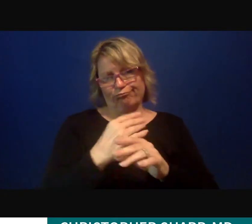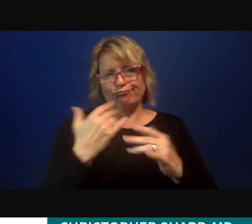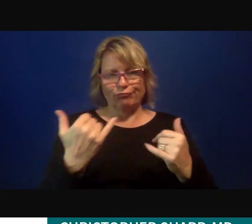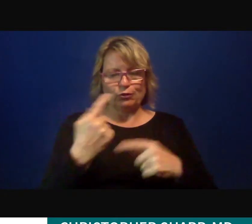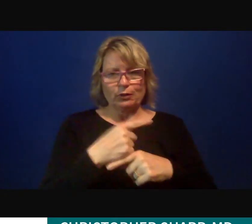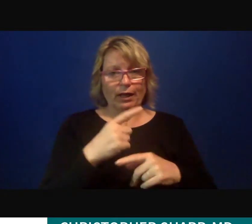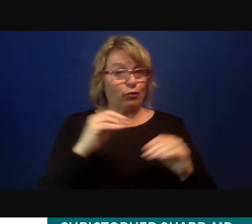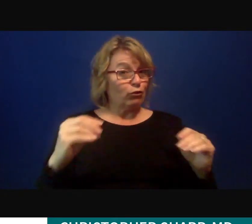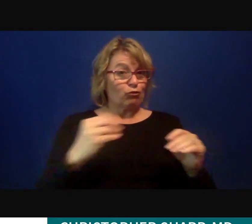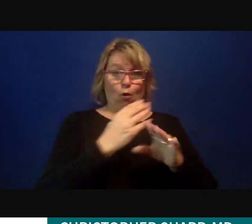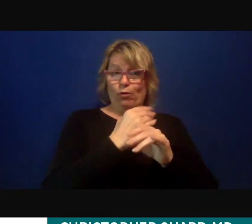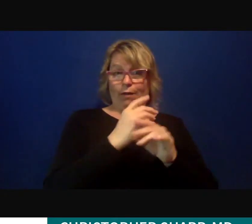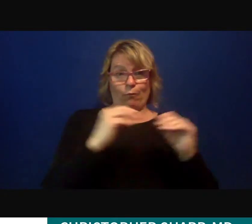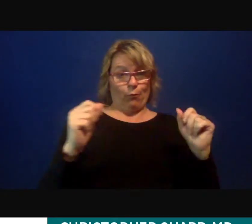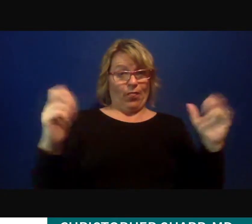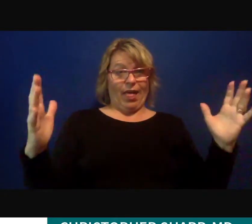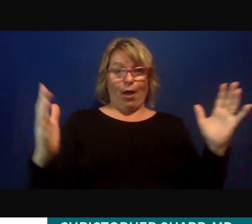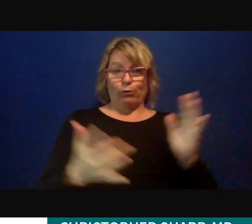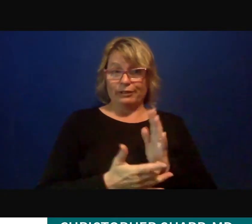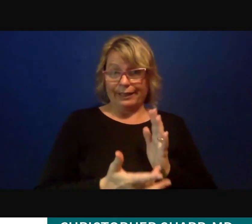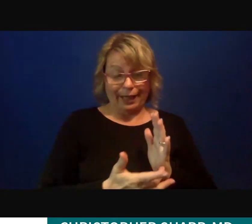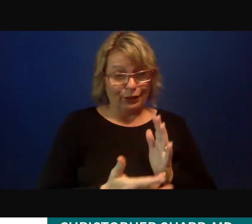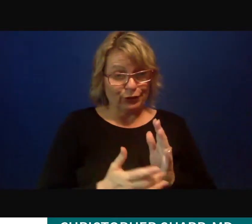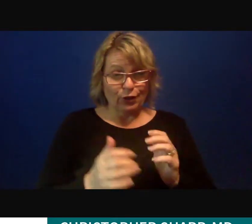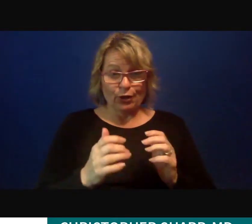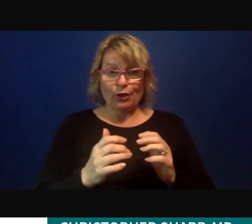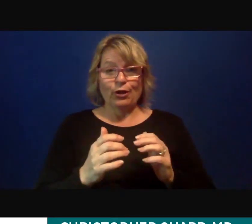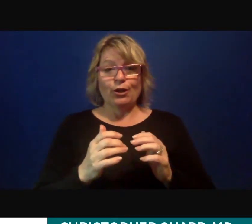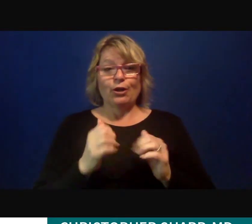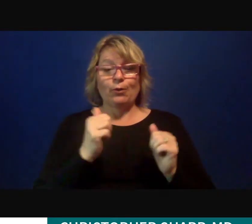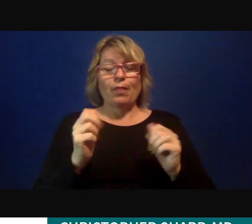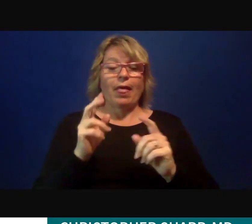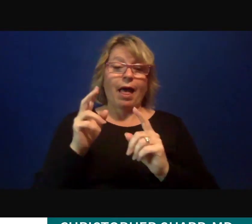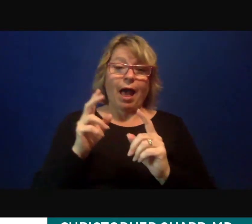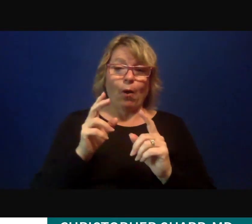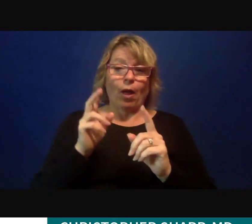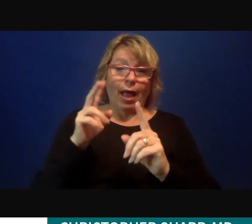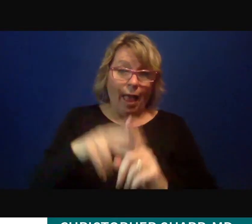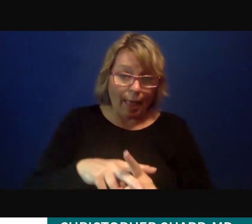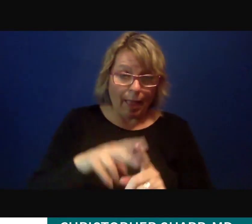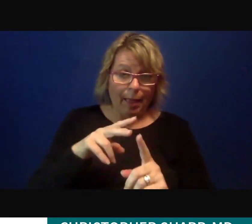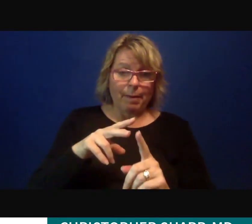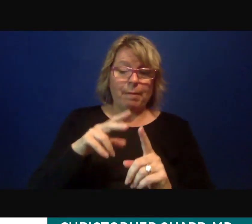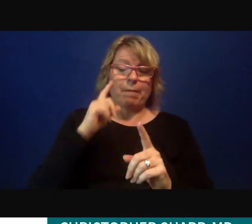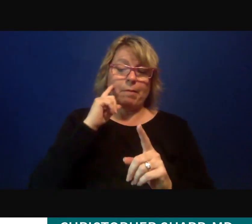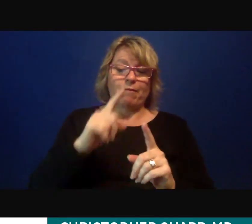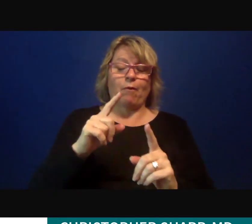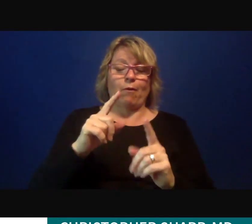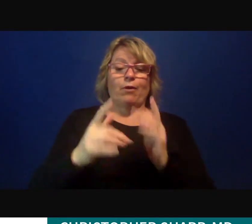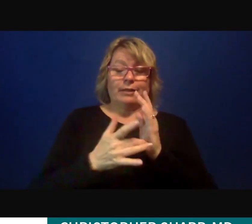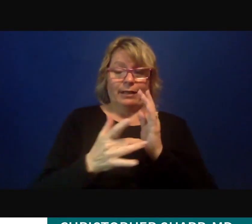without technology and without the application of that technology in really meaningful ways.